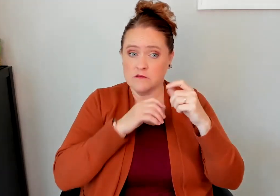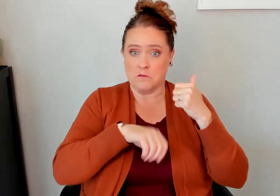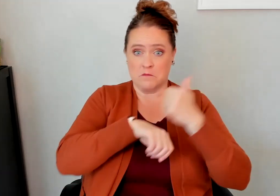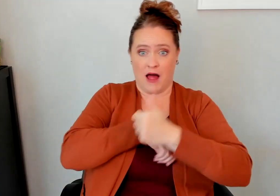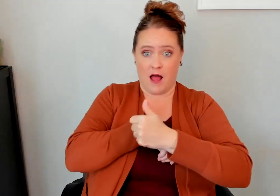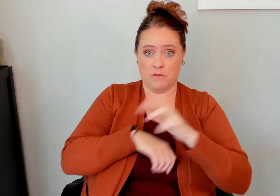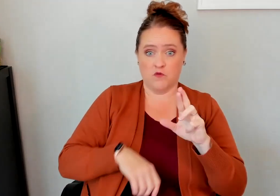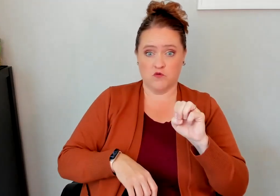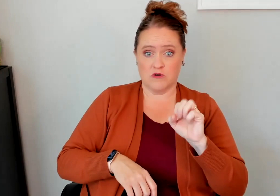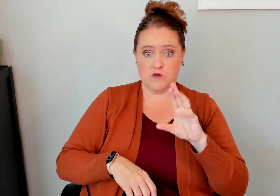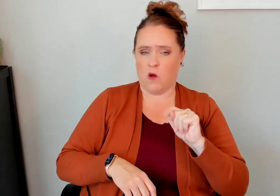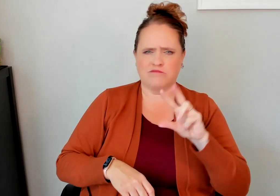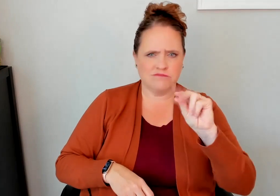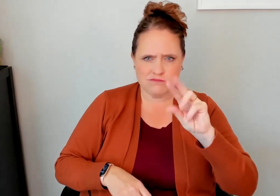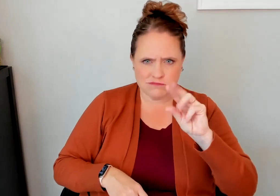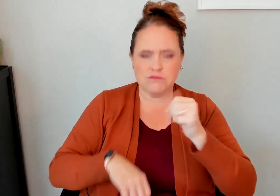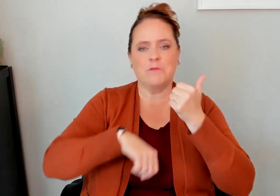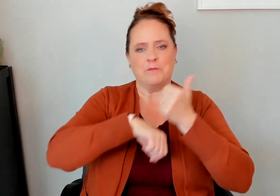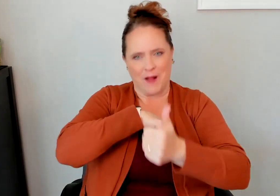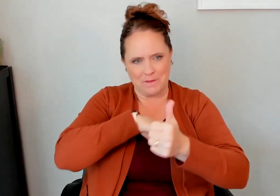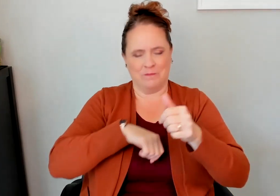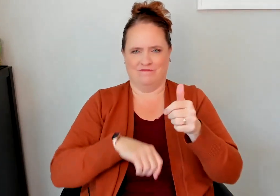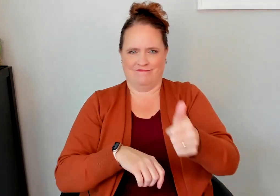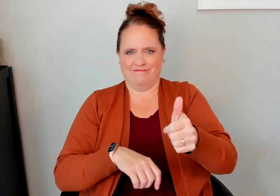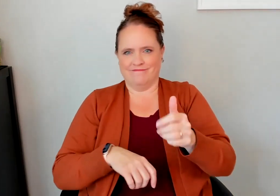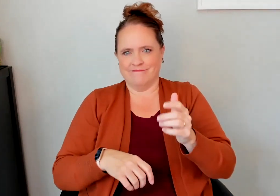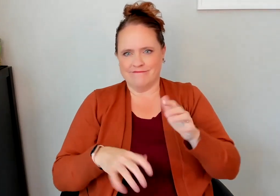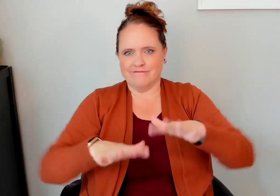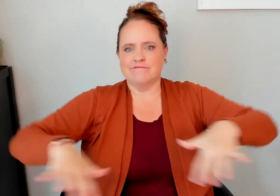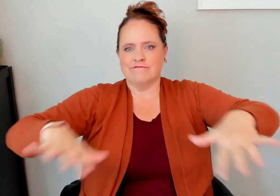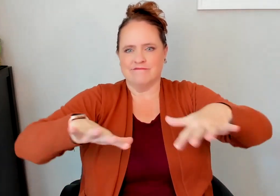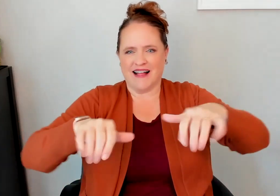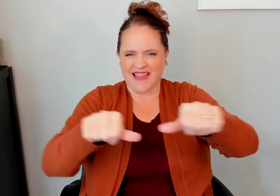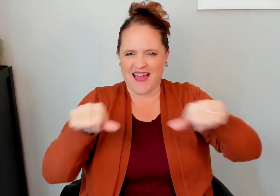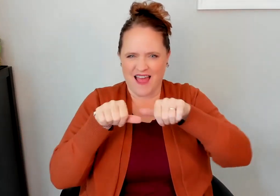not because of anything the resort was doing, but because of just the nature of that area.